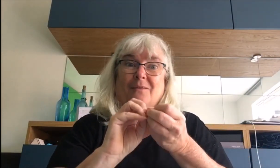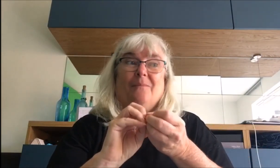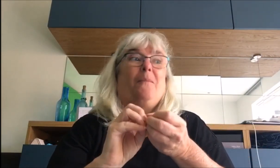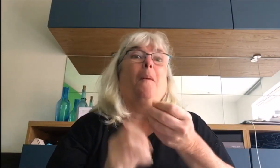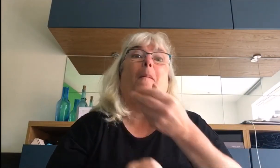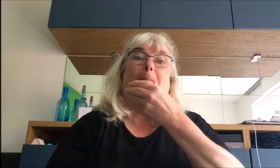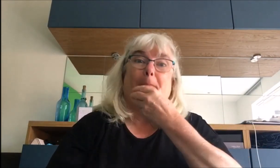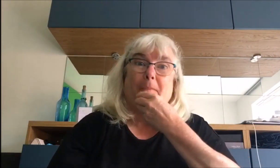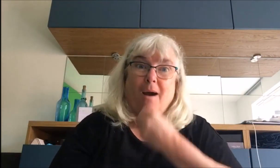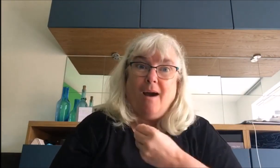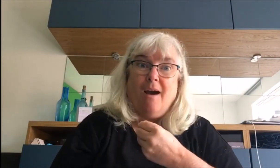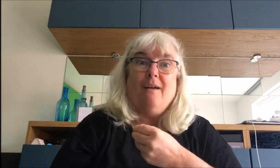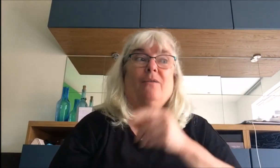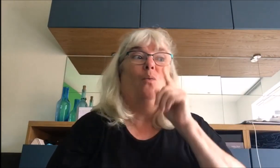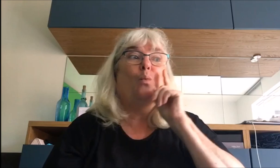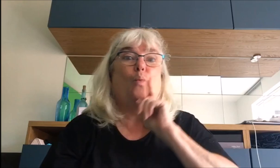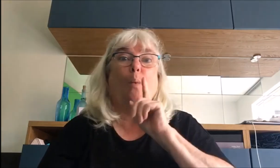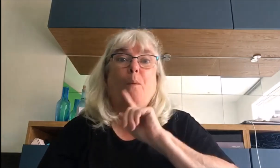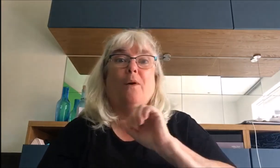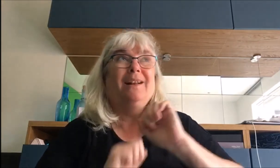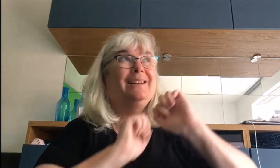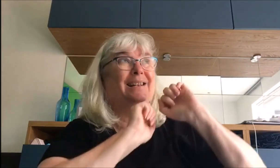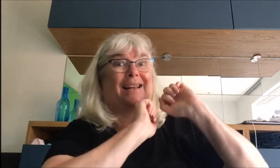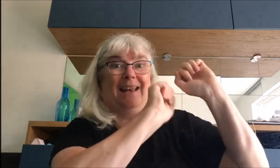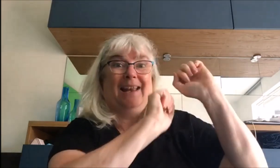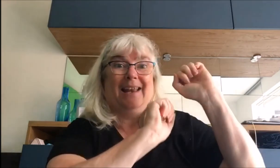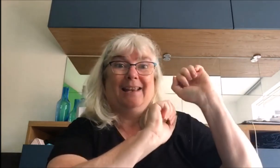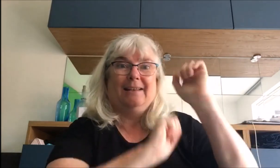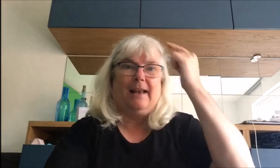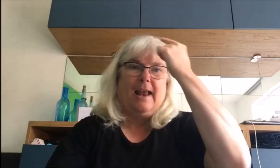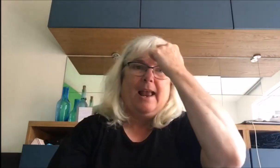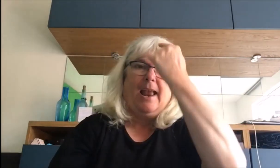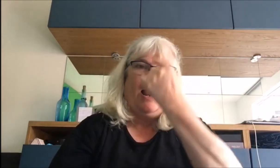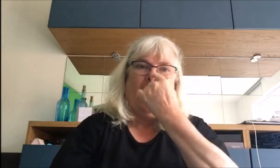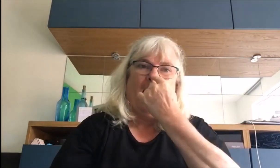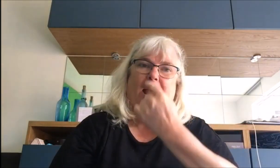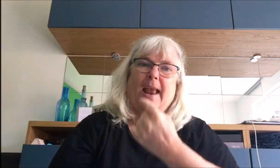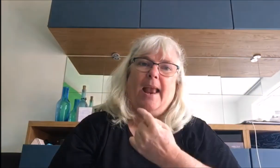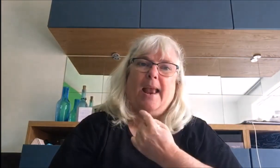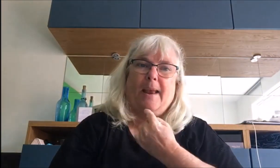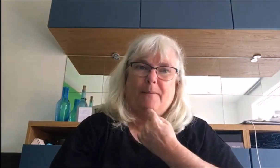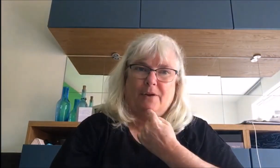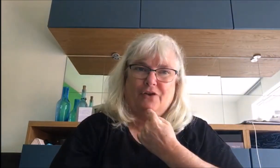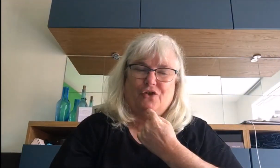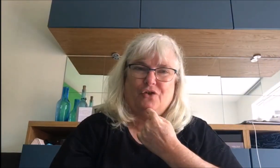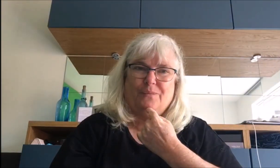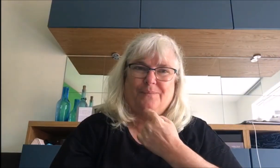in the image of God he created them; male and female he created them.